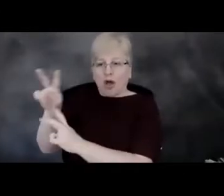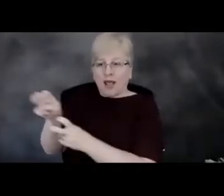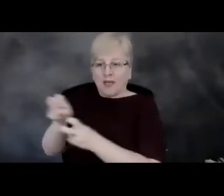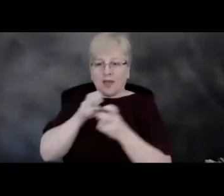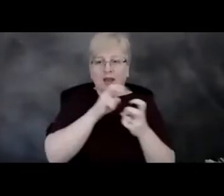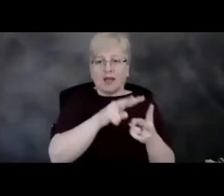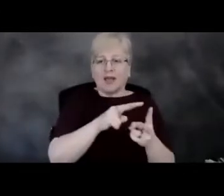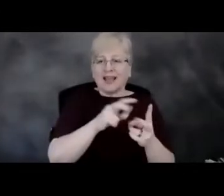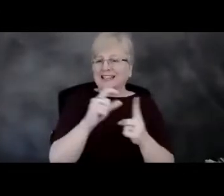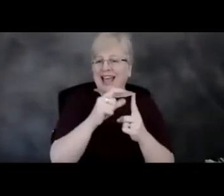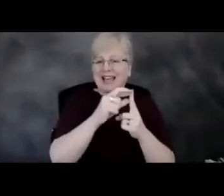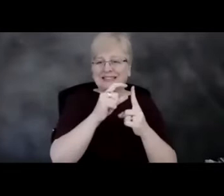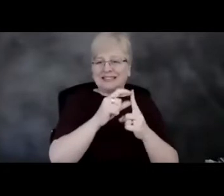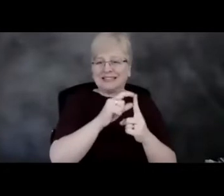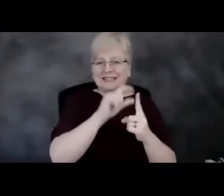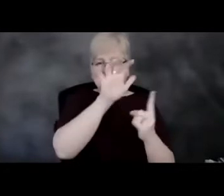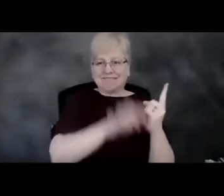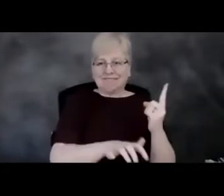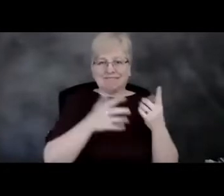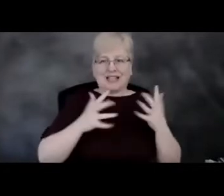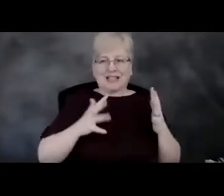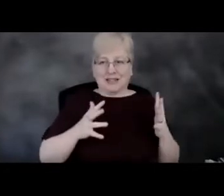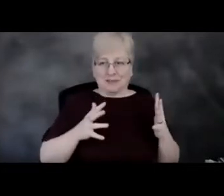right now. 16:46:30 The other reason that is if you are